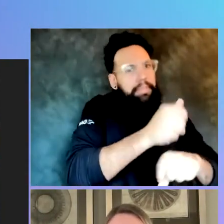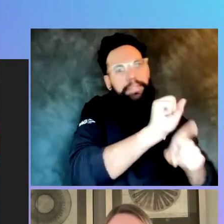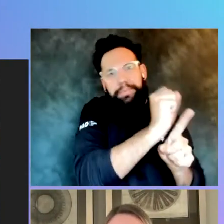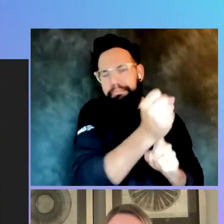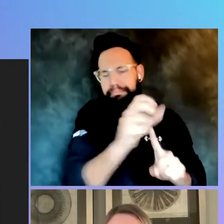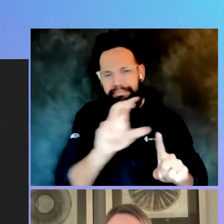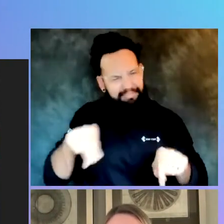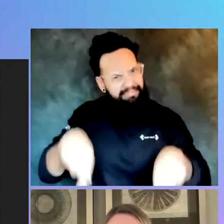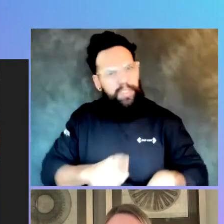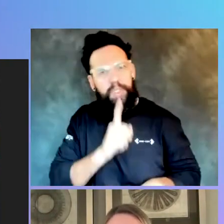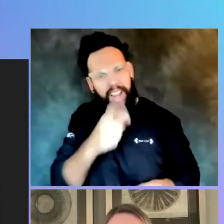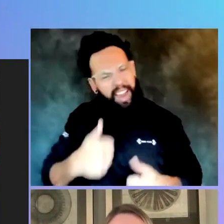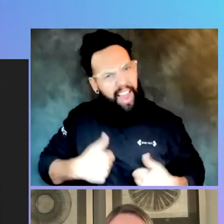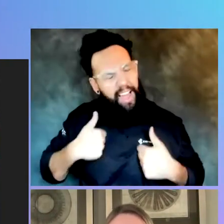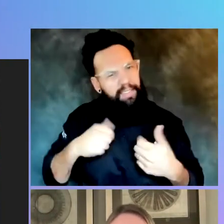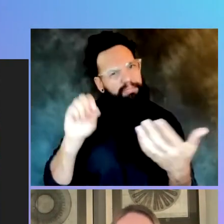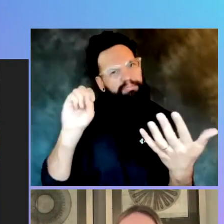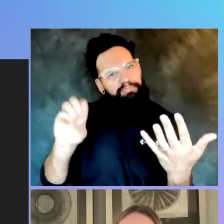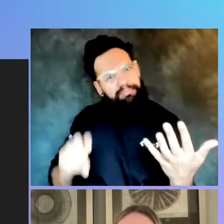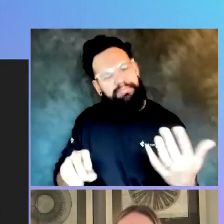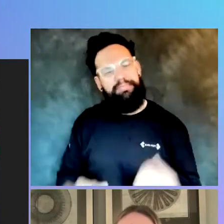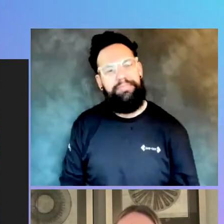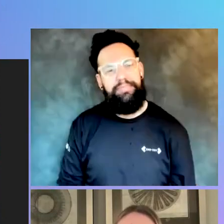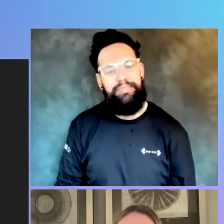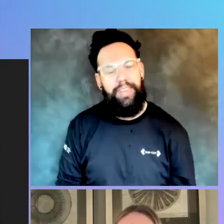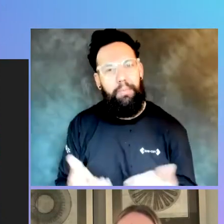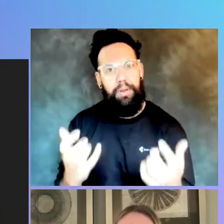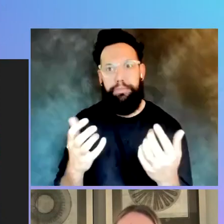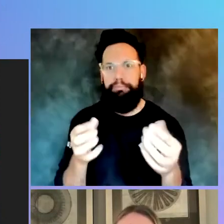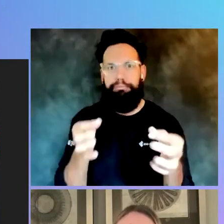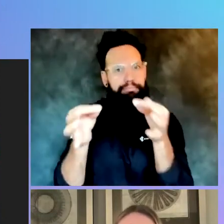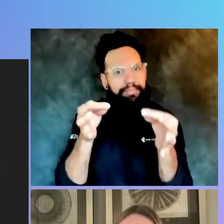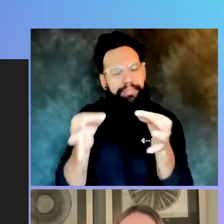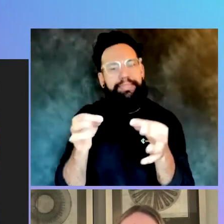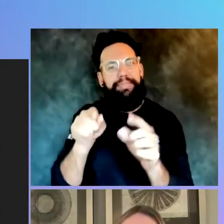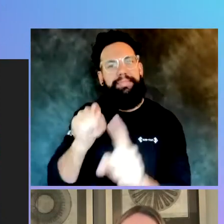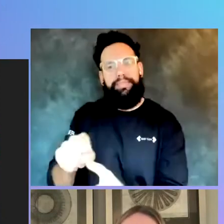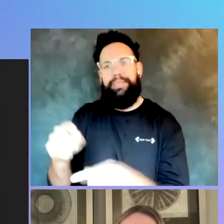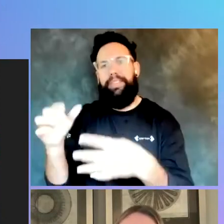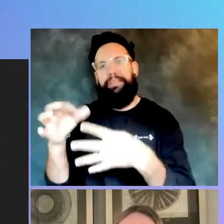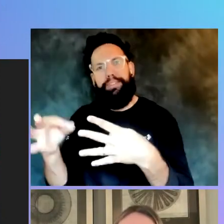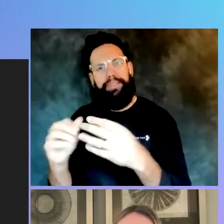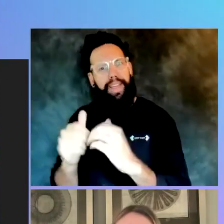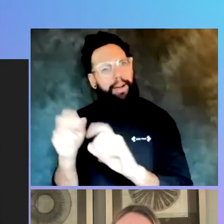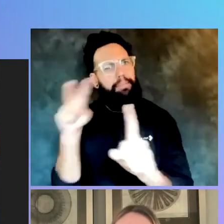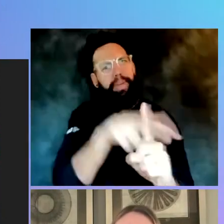uh, highlighting and the highlighted in the go GitHub